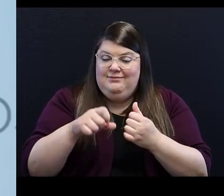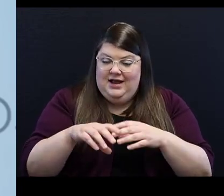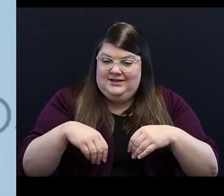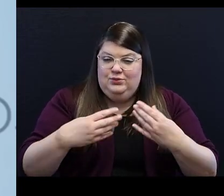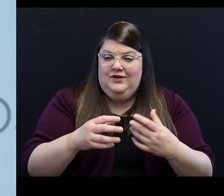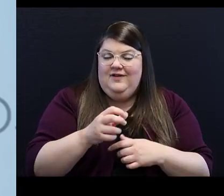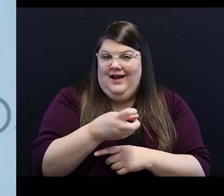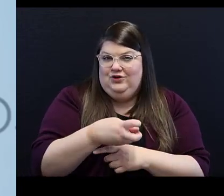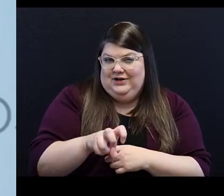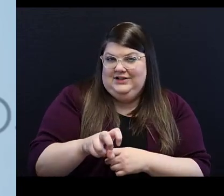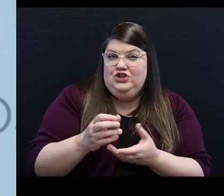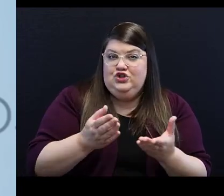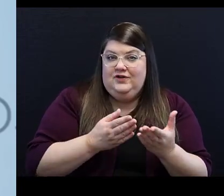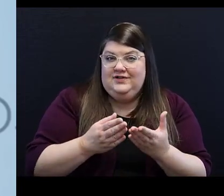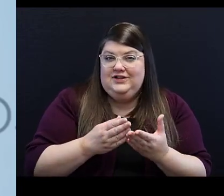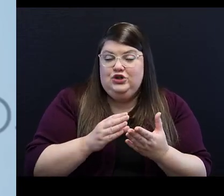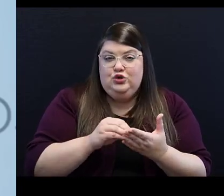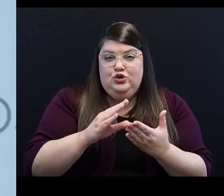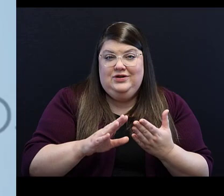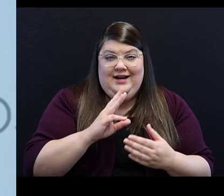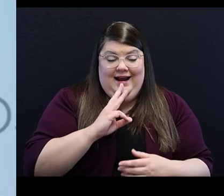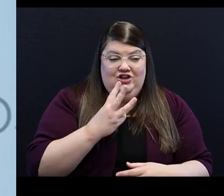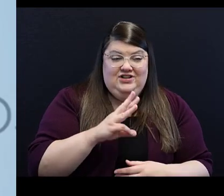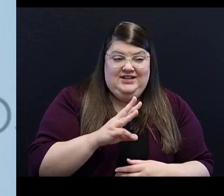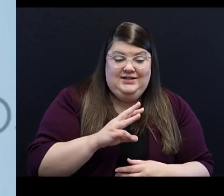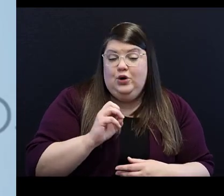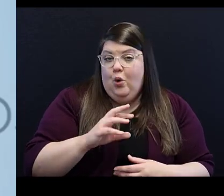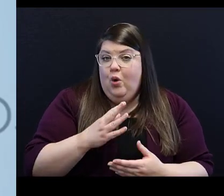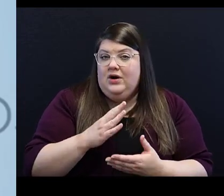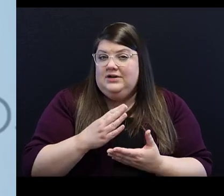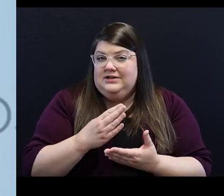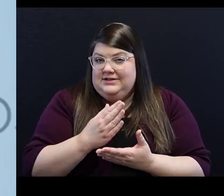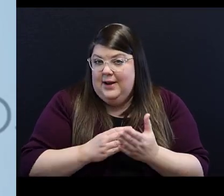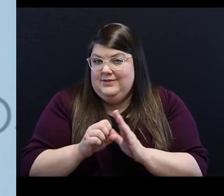age 16 (or age 14 in some States).